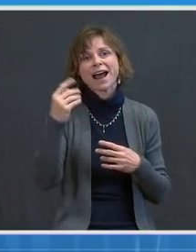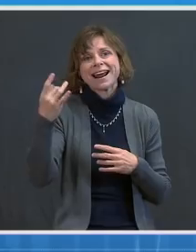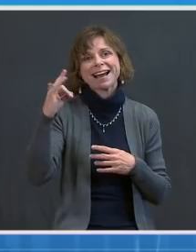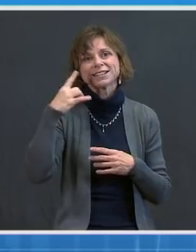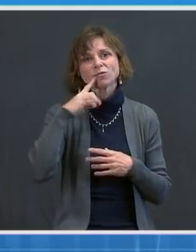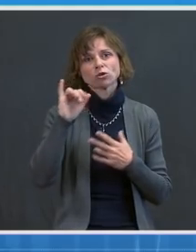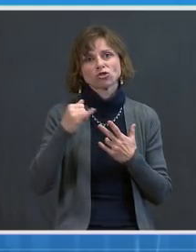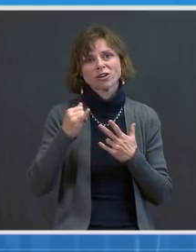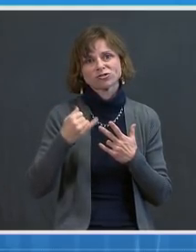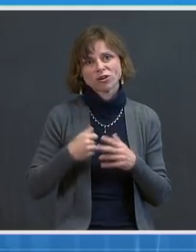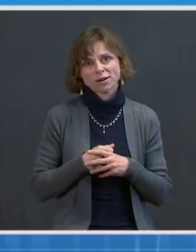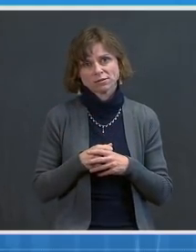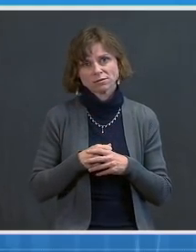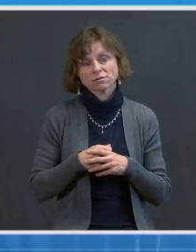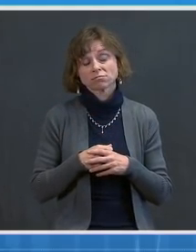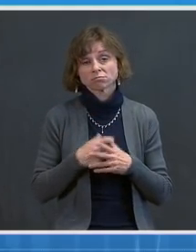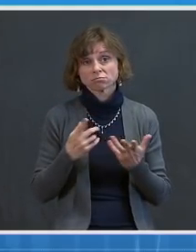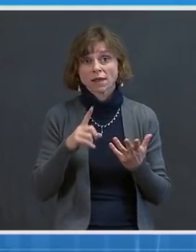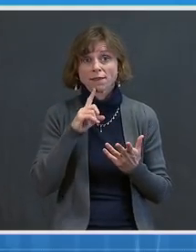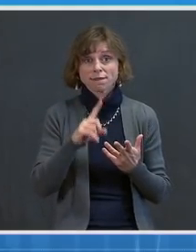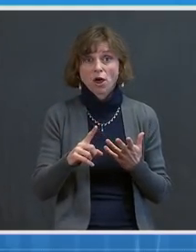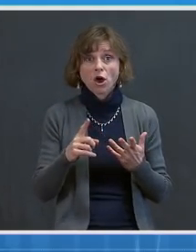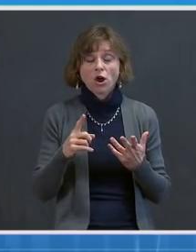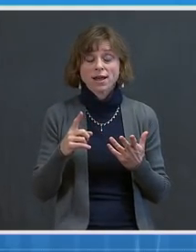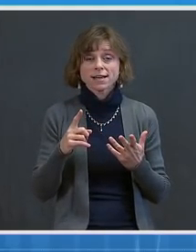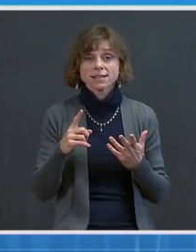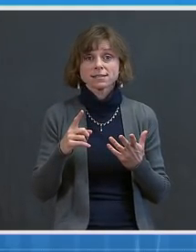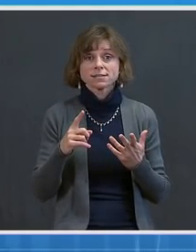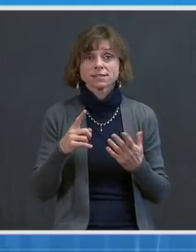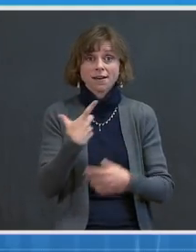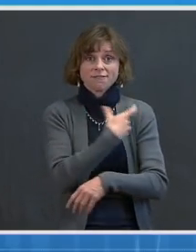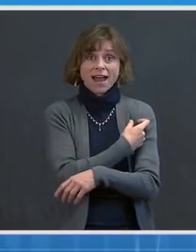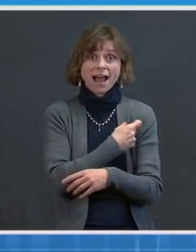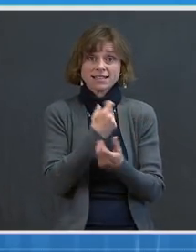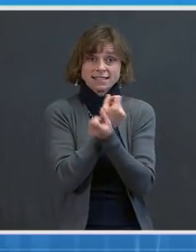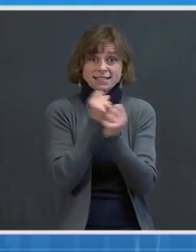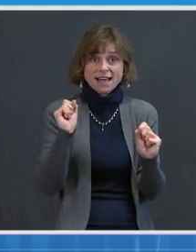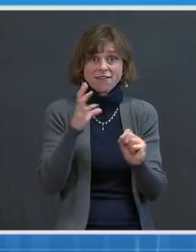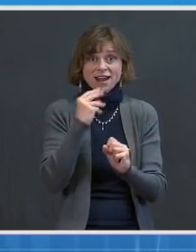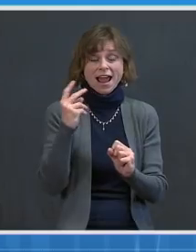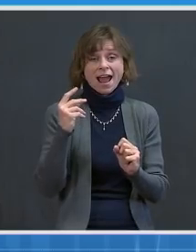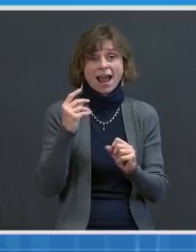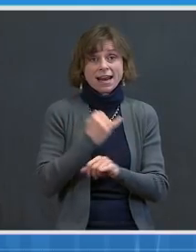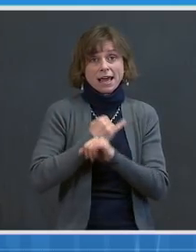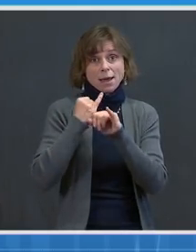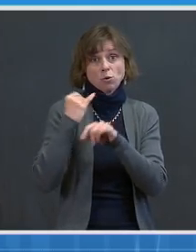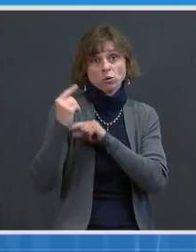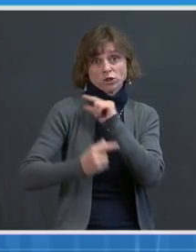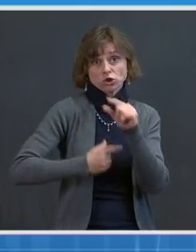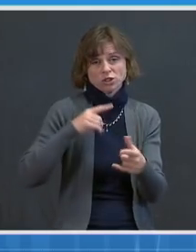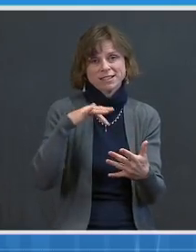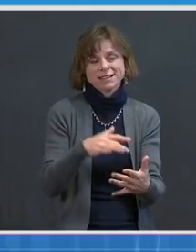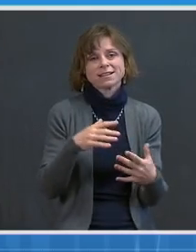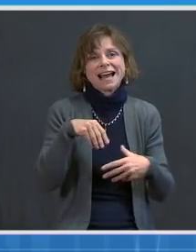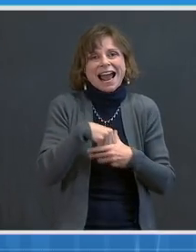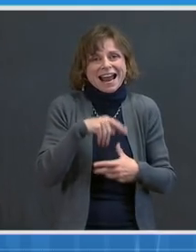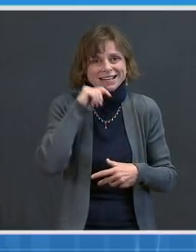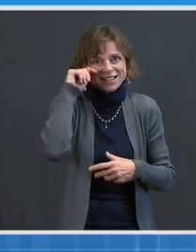There are vaccine safety and immunogenicity studies in adolescents and children that are either ongoing and/or planned.